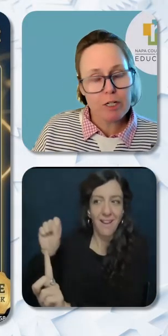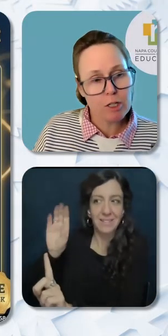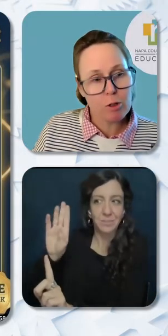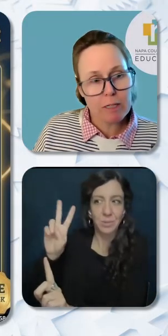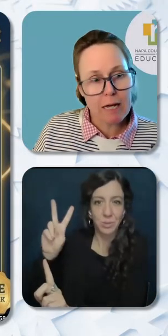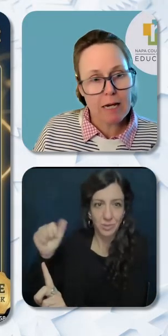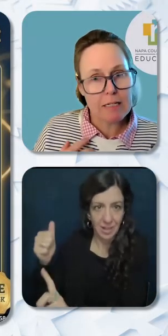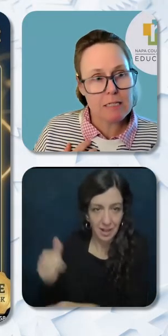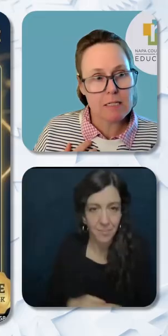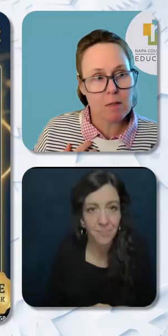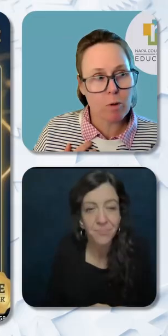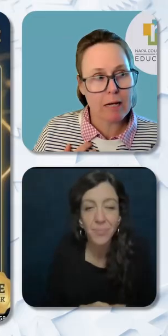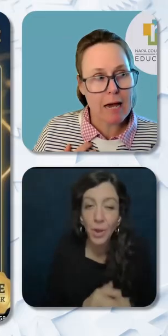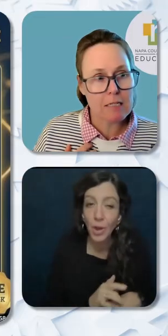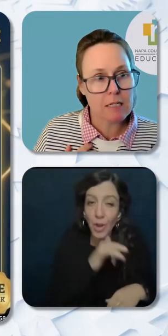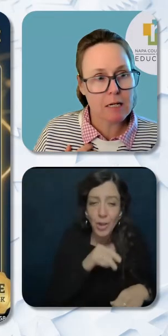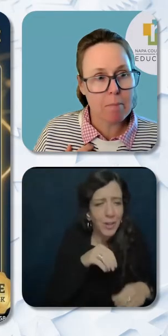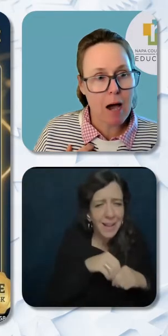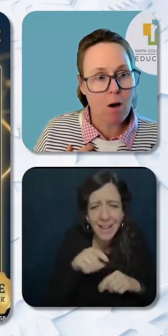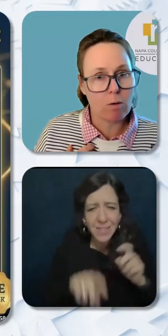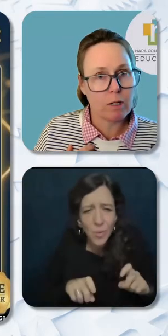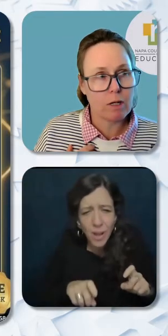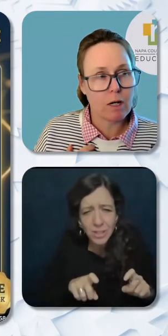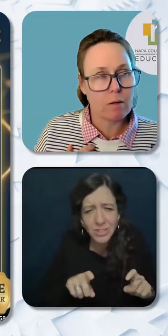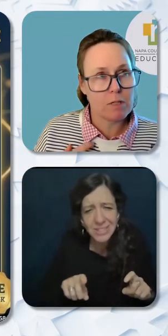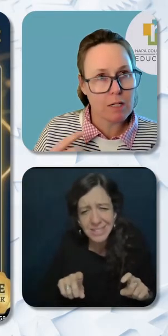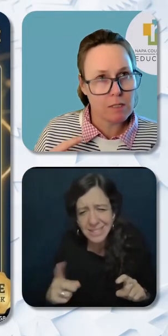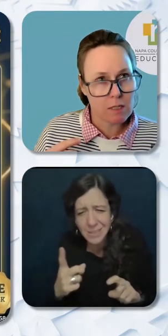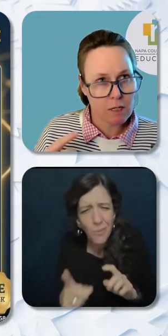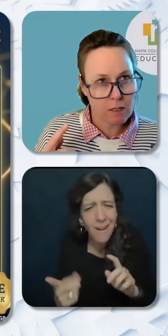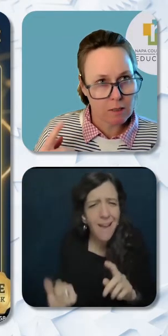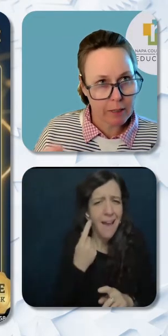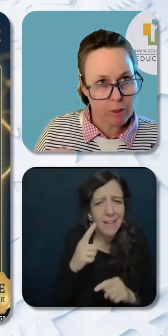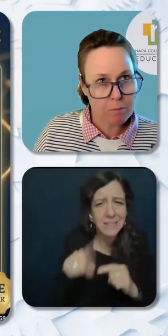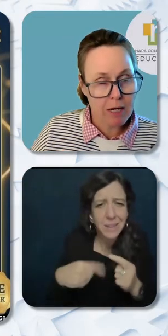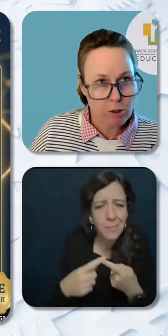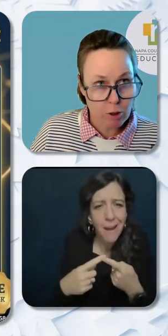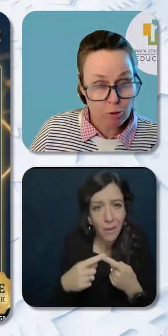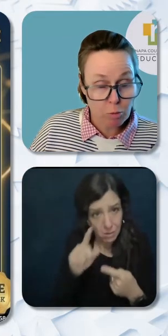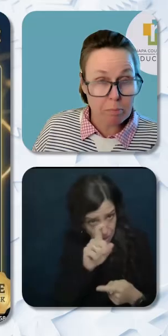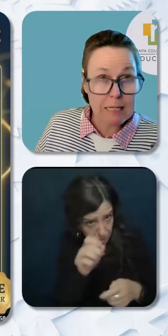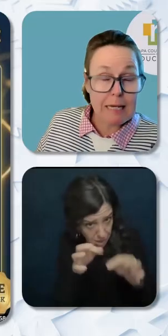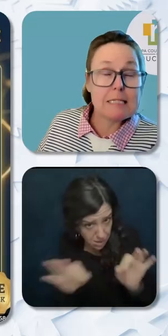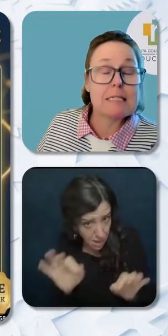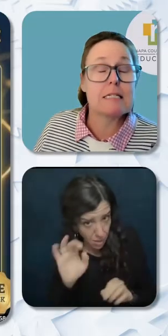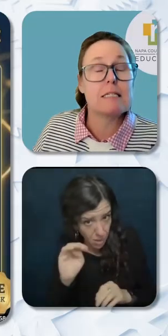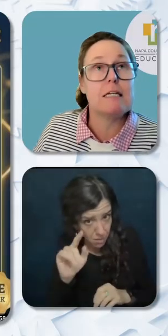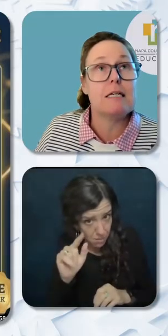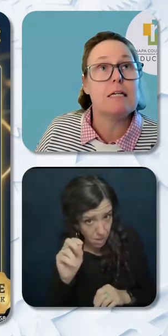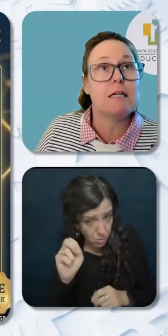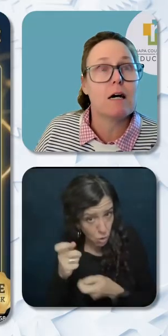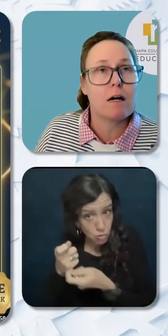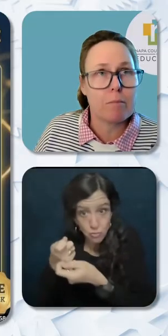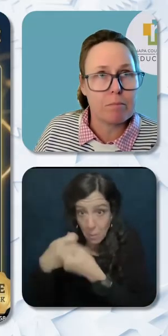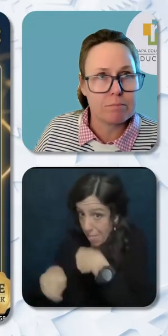Earlier in the Q&A, I had seen someone asking about, does the language milestones replace the,